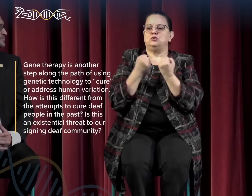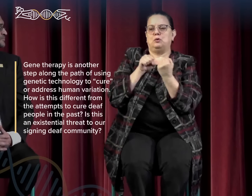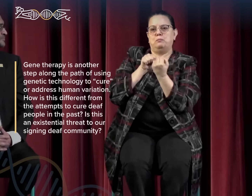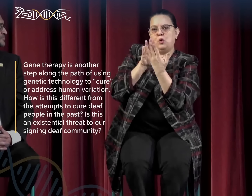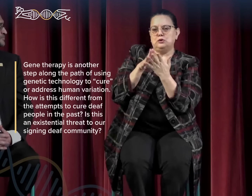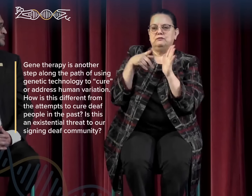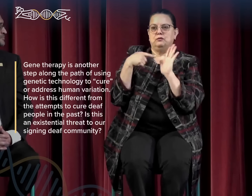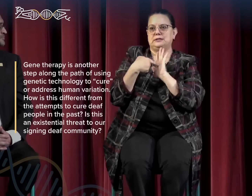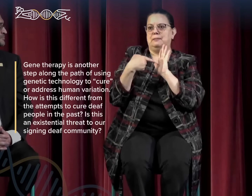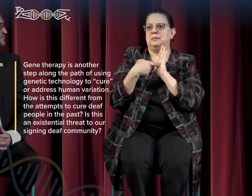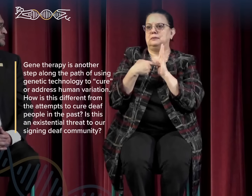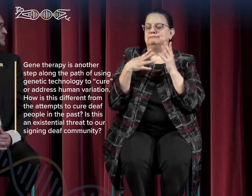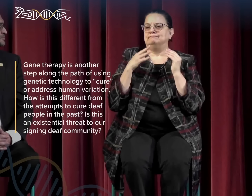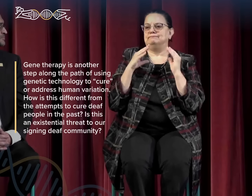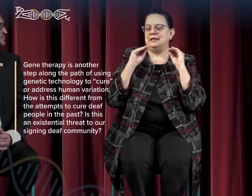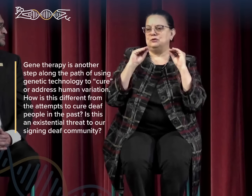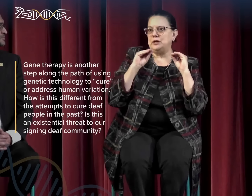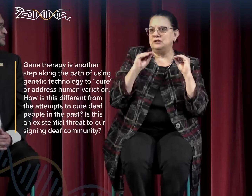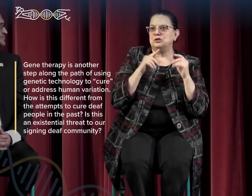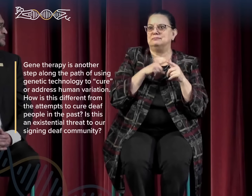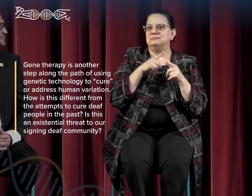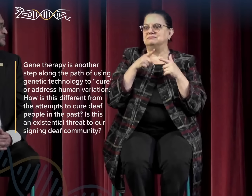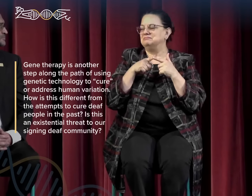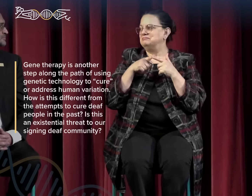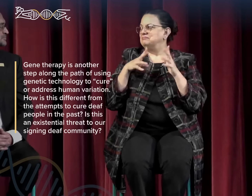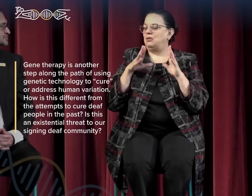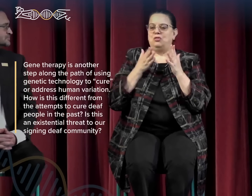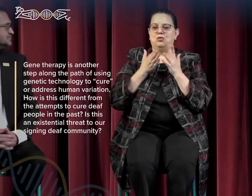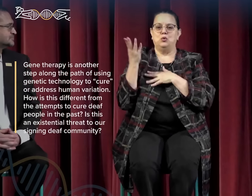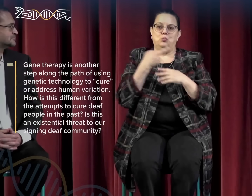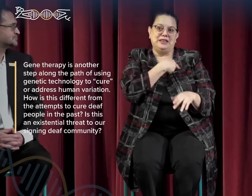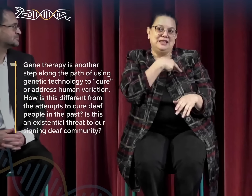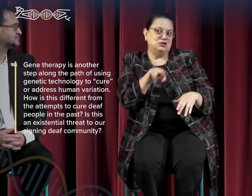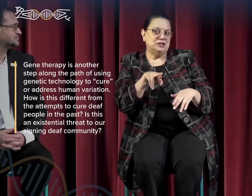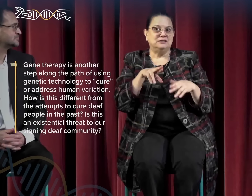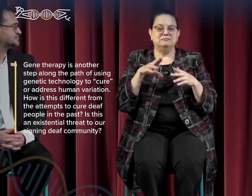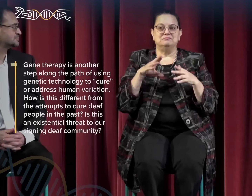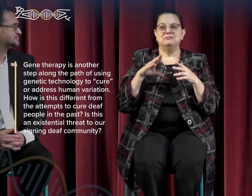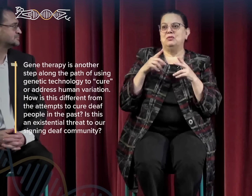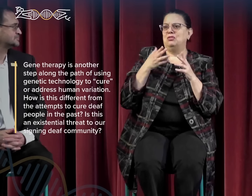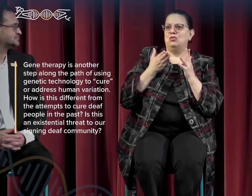There have been also approaches in the way that we educate children through